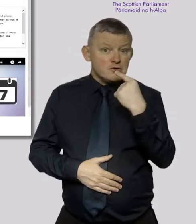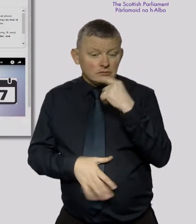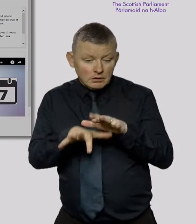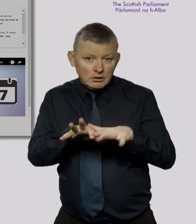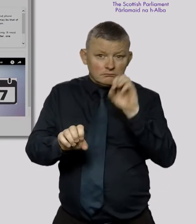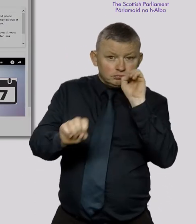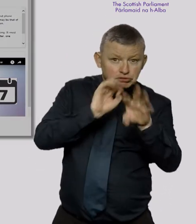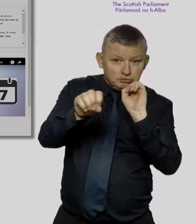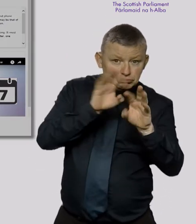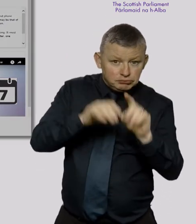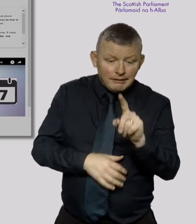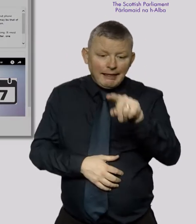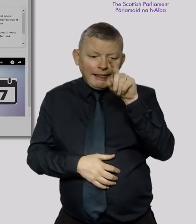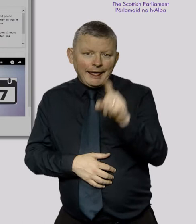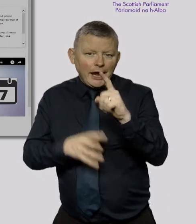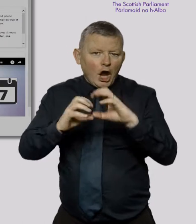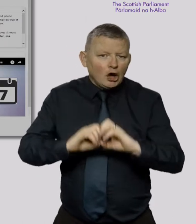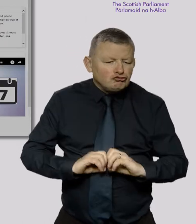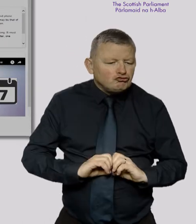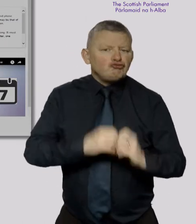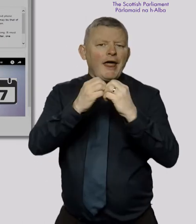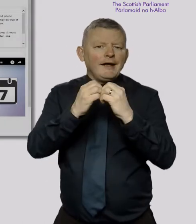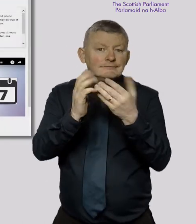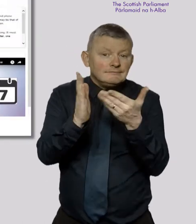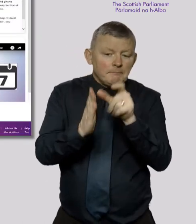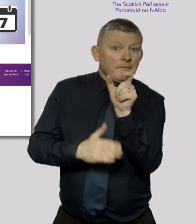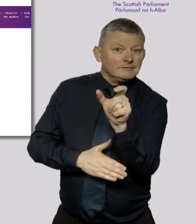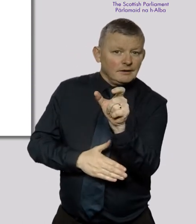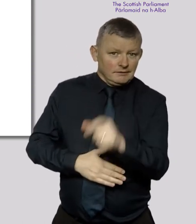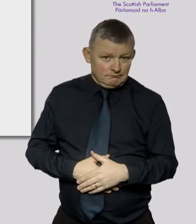Once details have been added, click on the create account button.